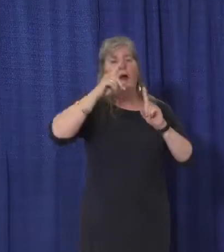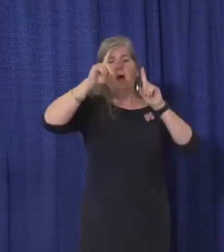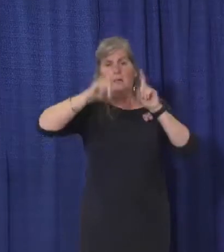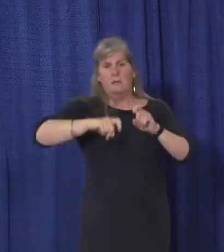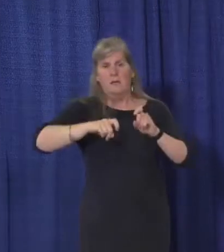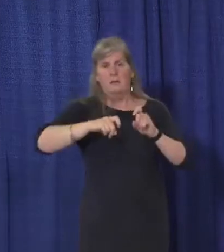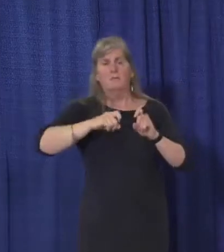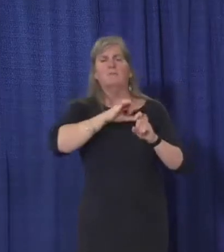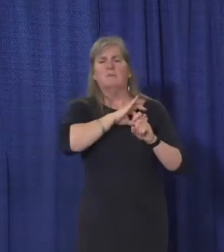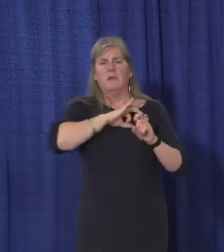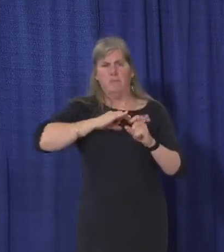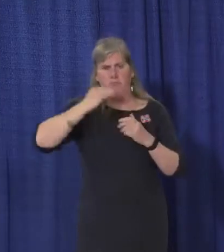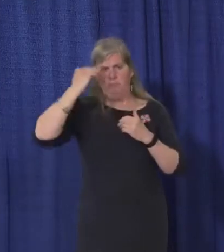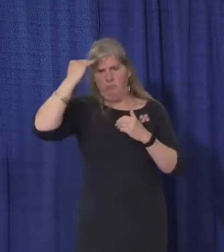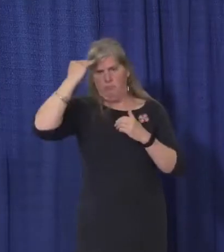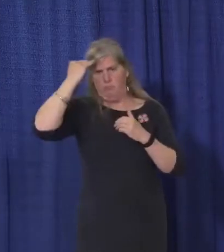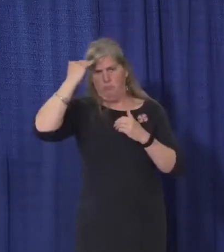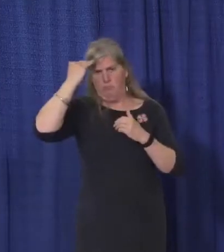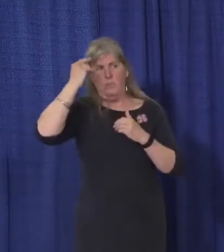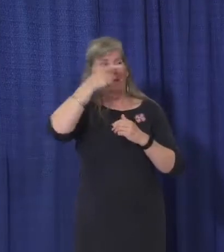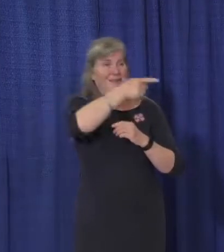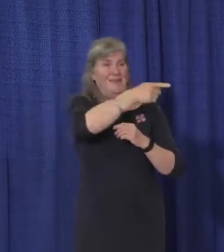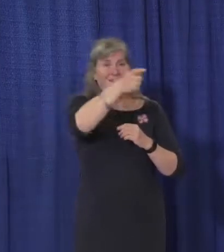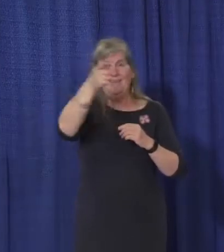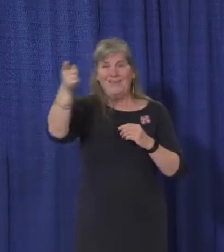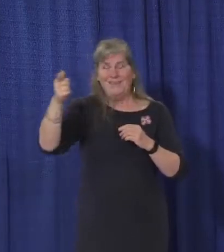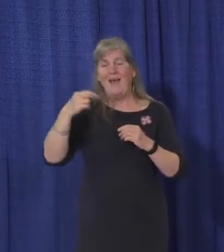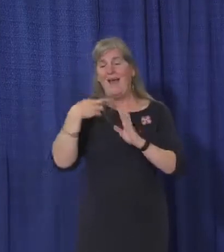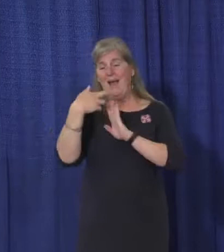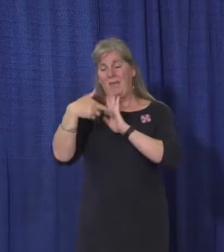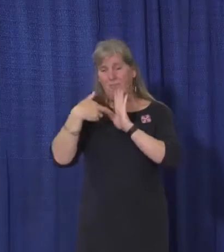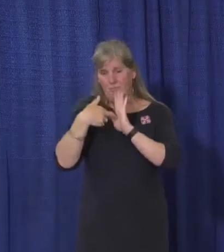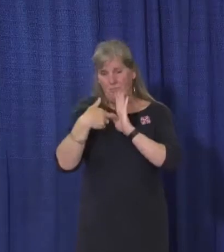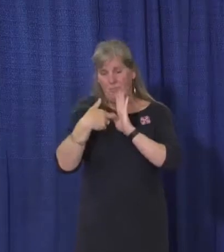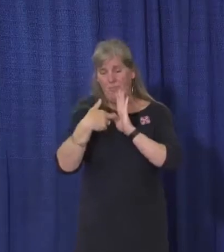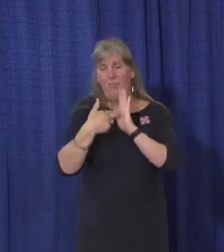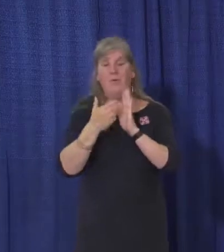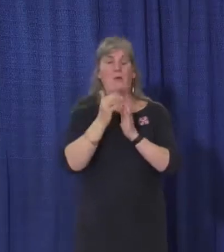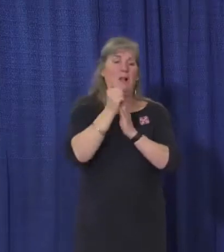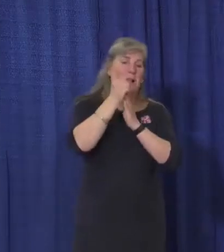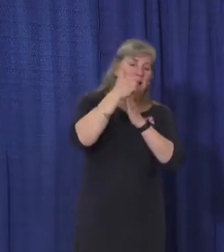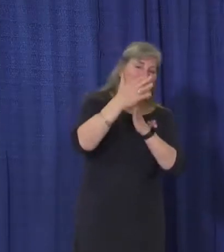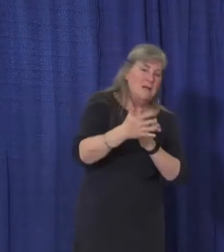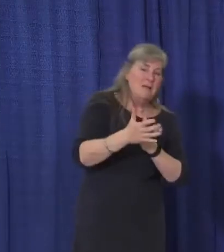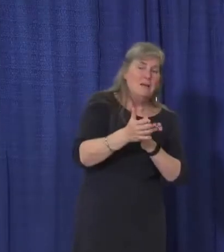testers know what to do and we all have a role whether as providers or leaders or as